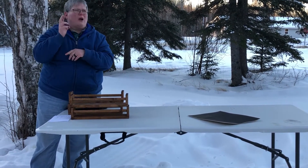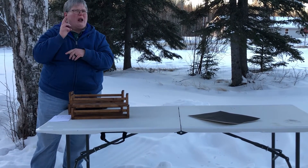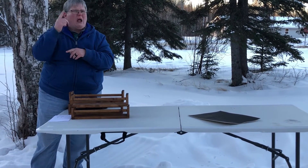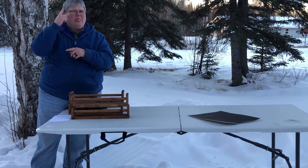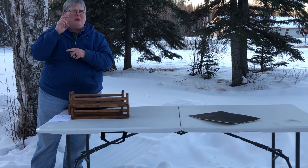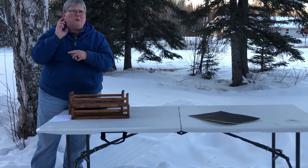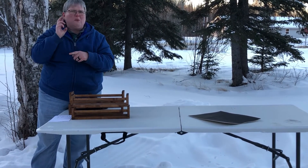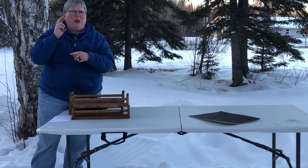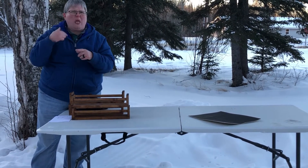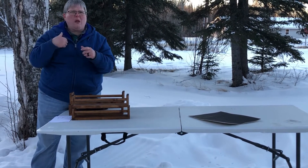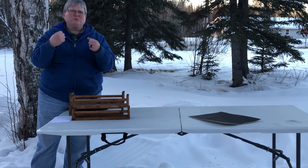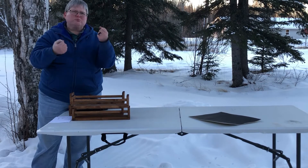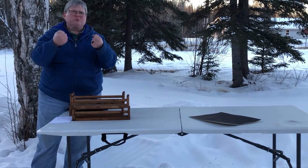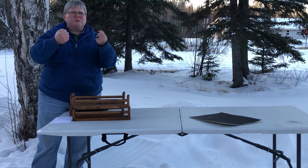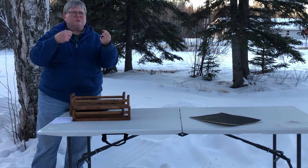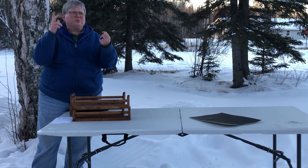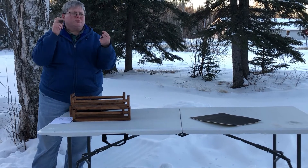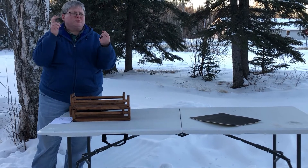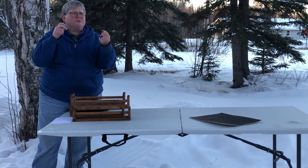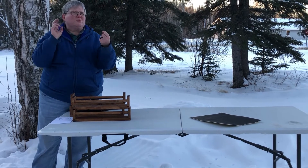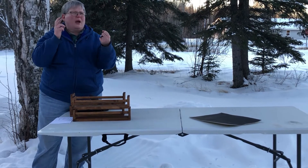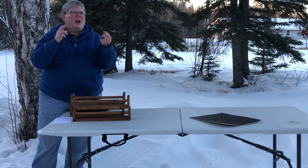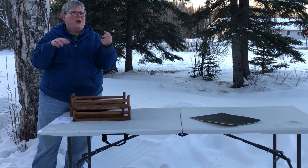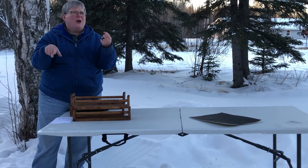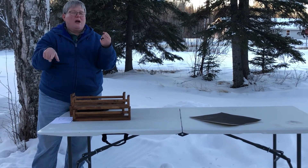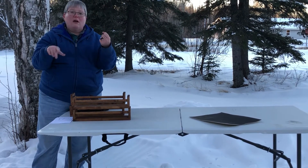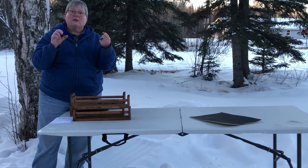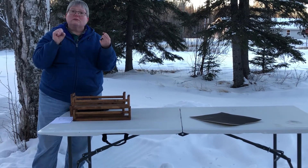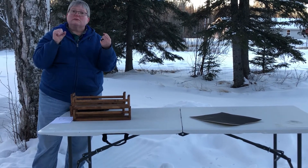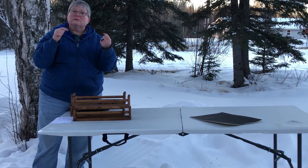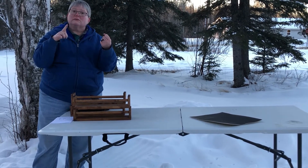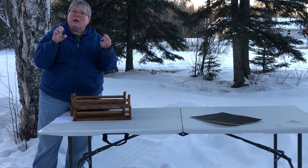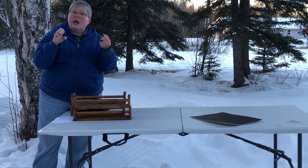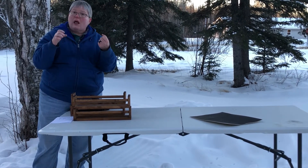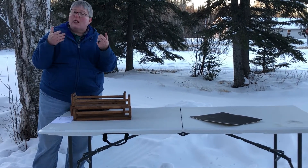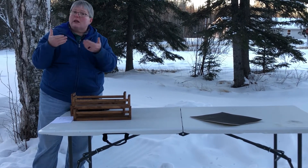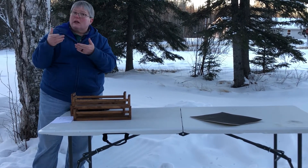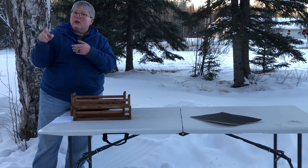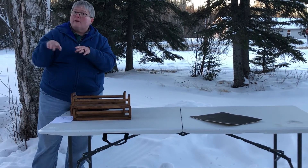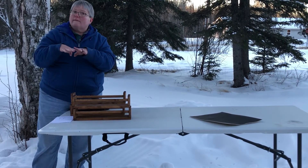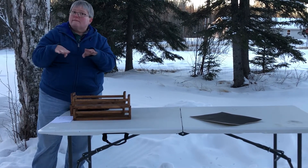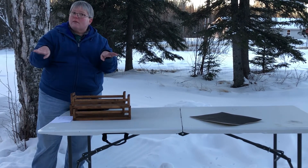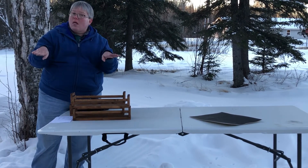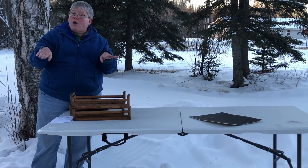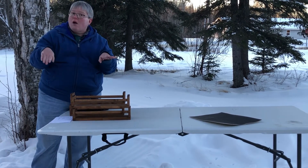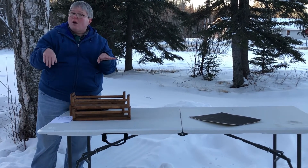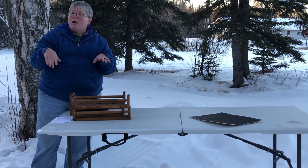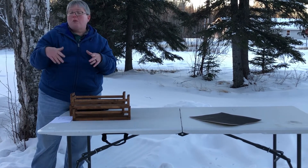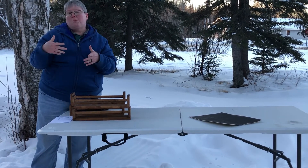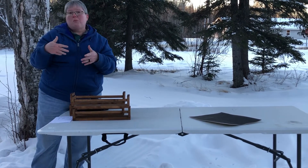And then I heard on the radio while I was driving around... er that there was a sale at a flooring store here.